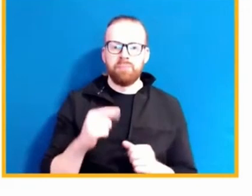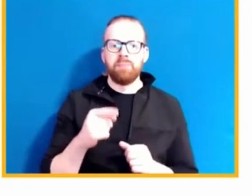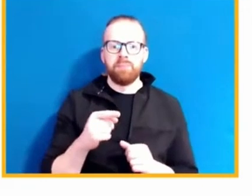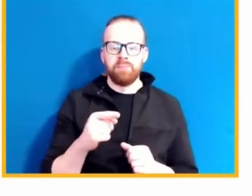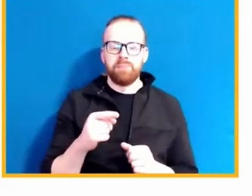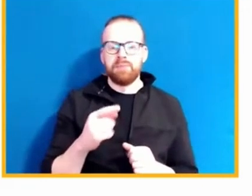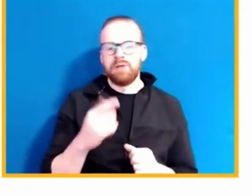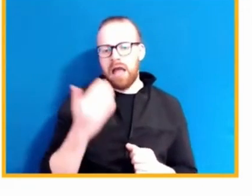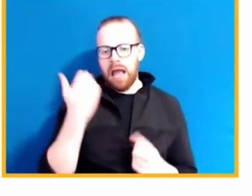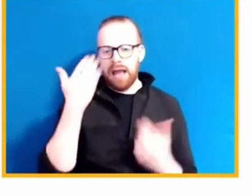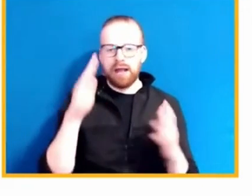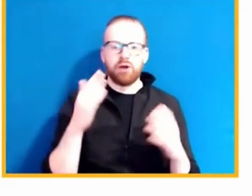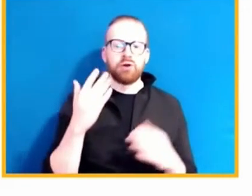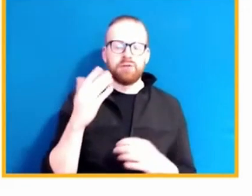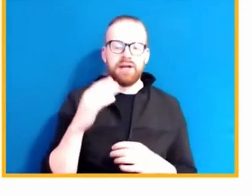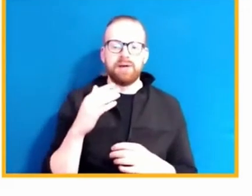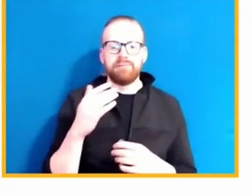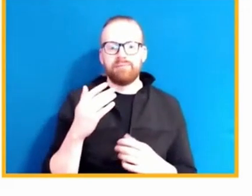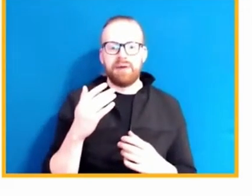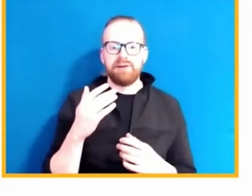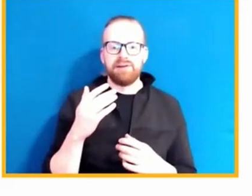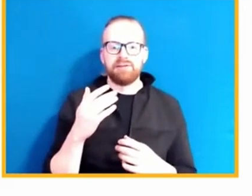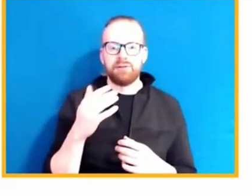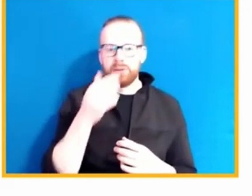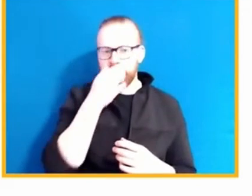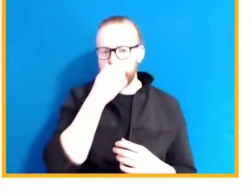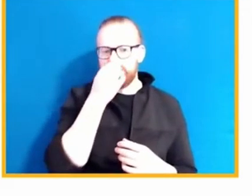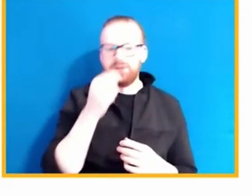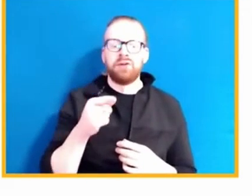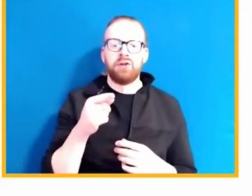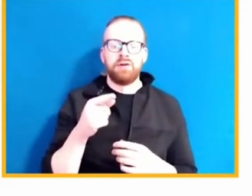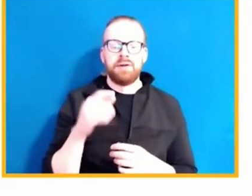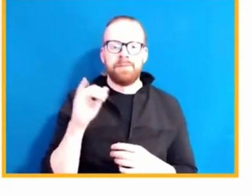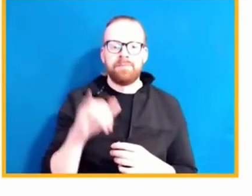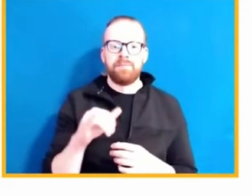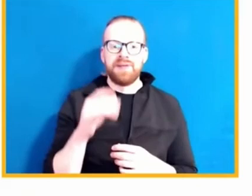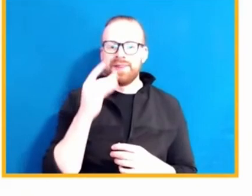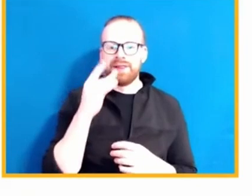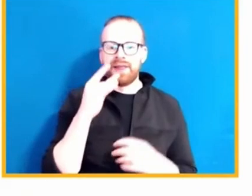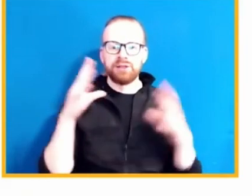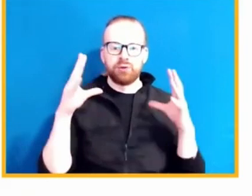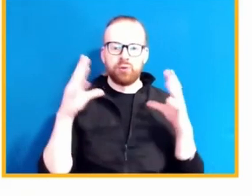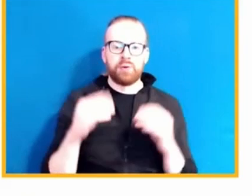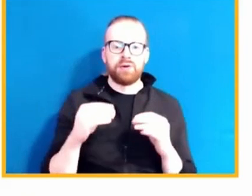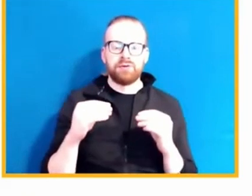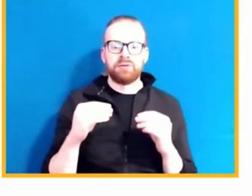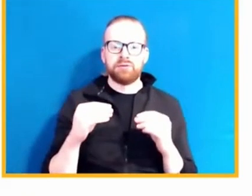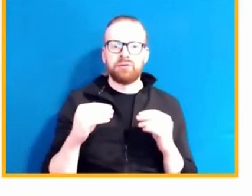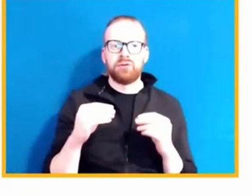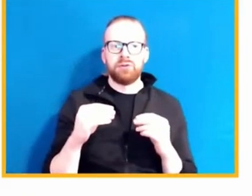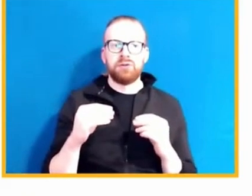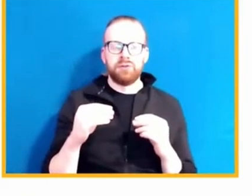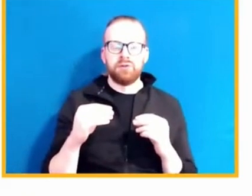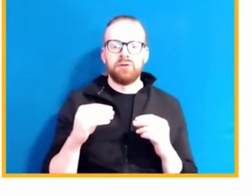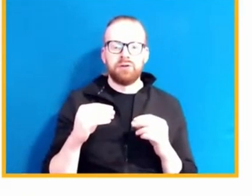I don't know if it was because of the whole hellhound or the whole you know, suddenly the lights went out in the middle of that performance but,